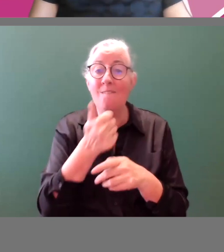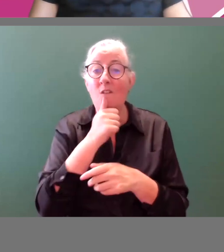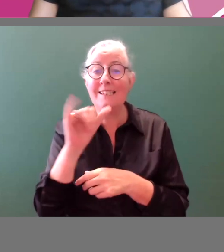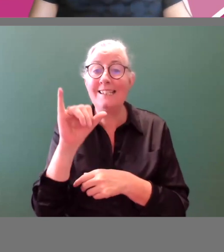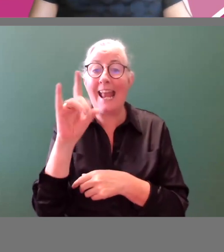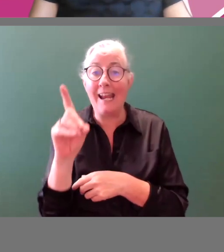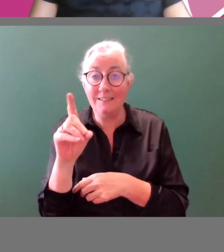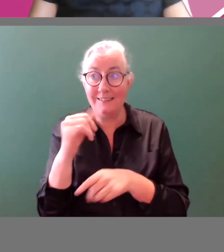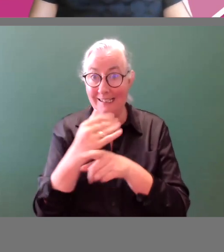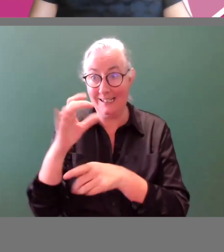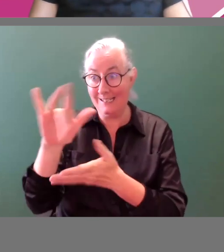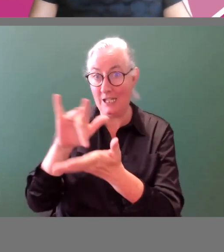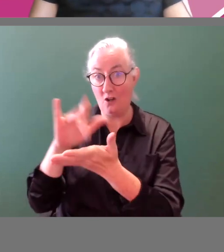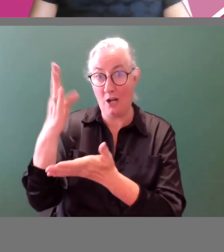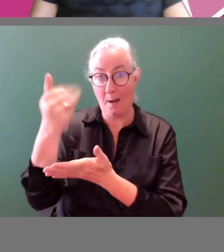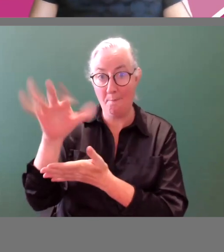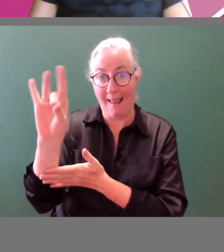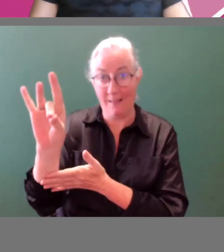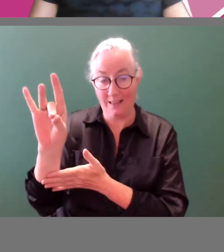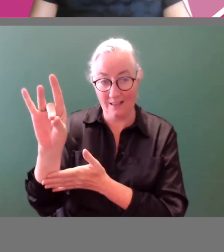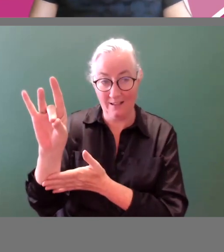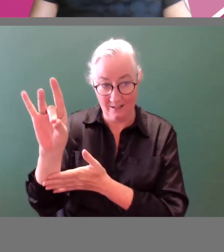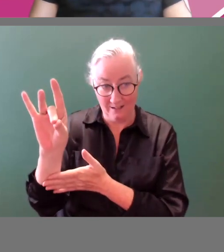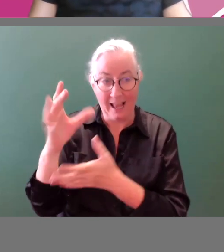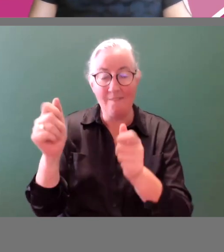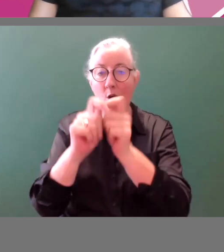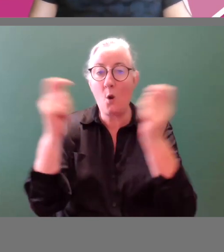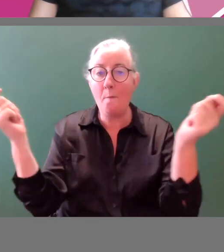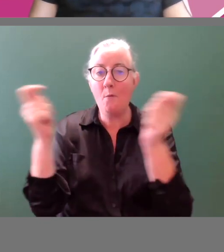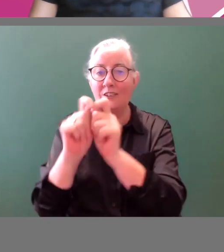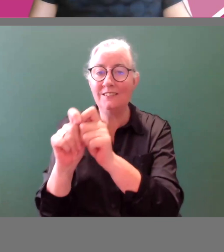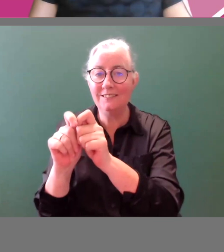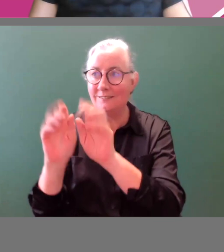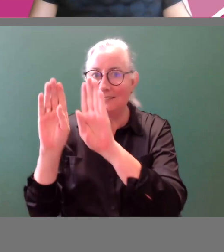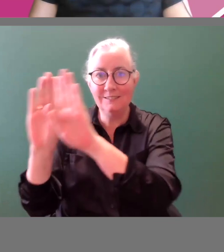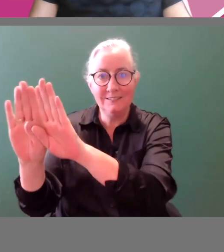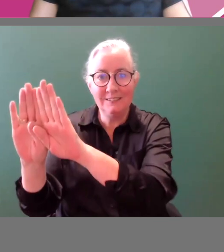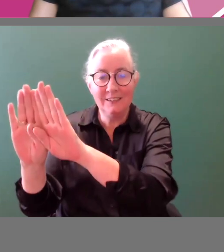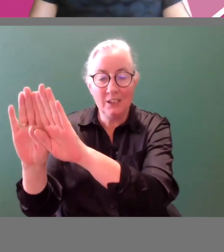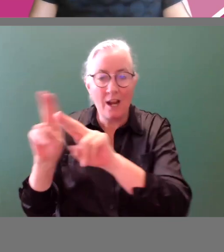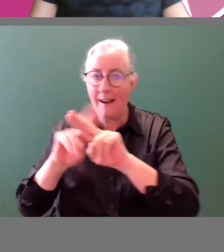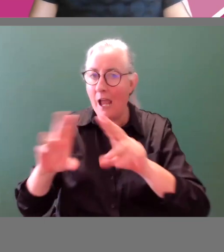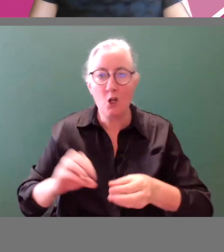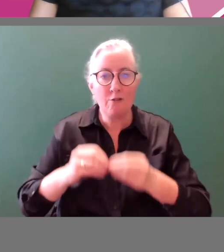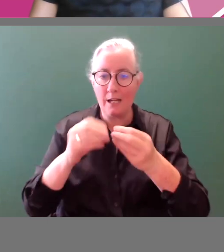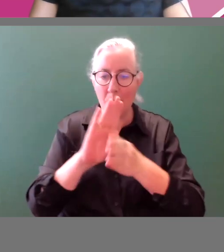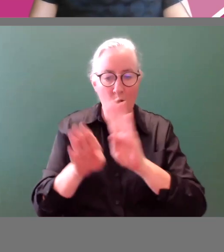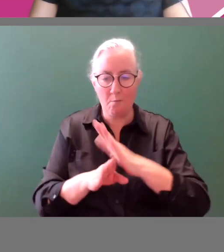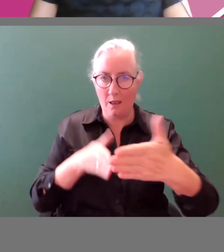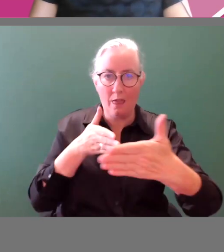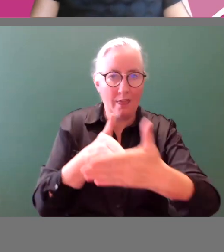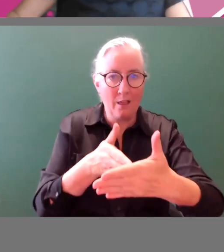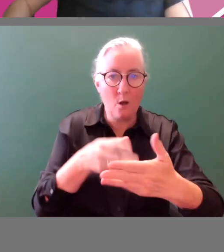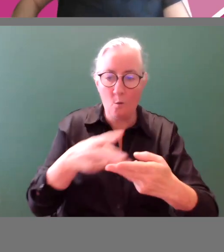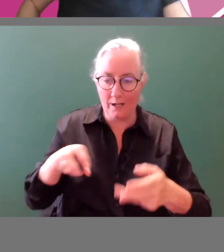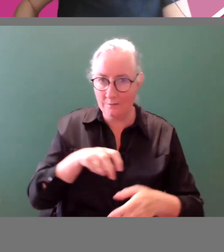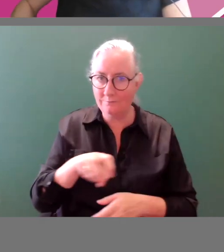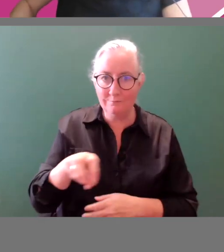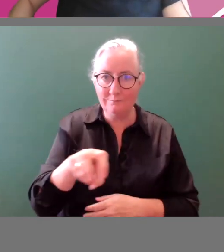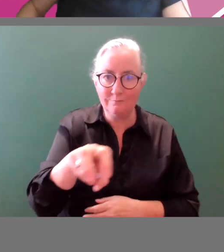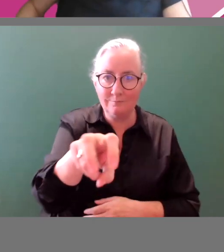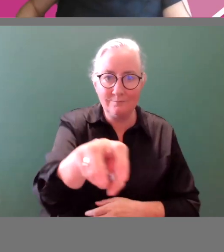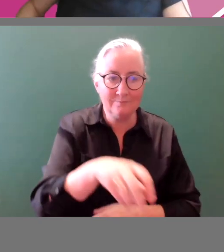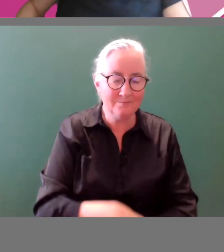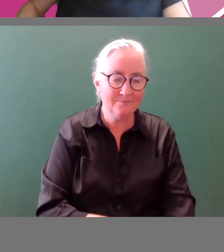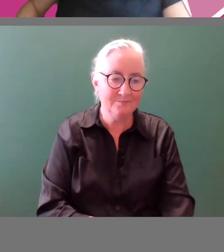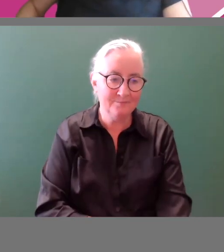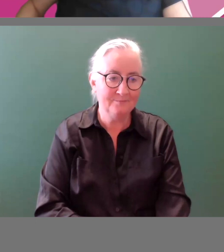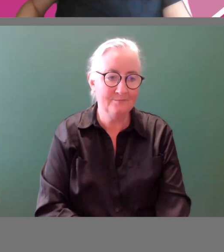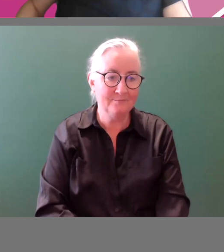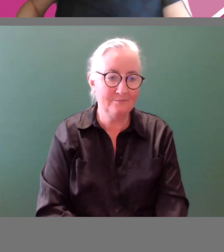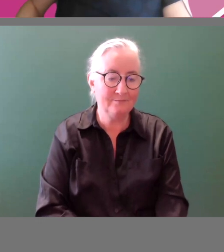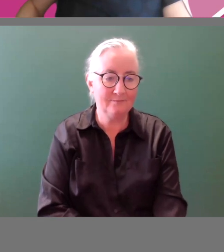Bank are all in recessed cupboards so they’re not creating an obstacle on circulation routes.